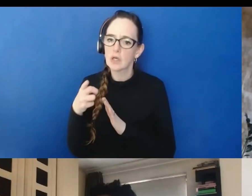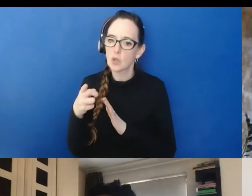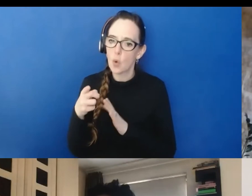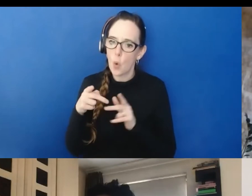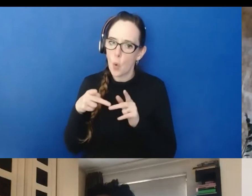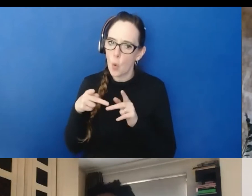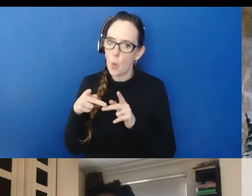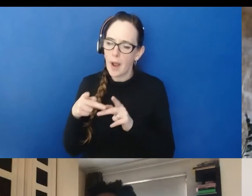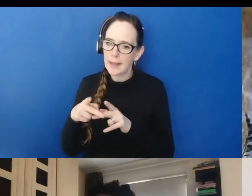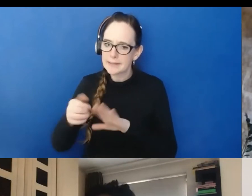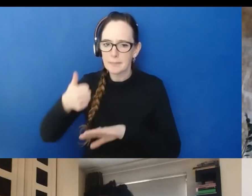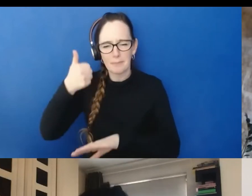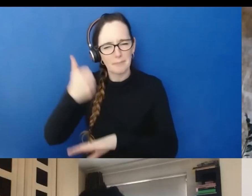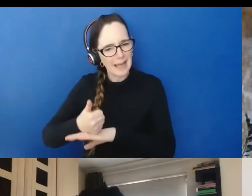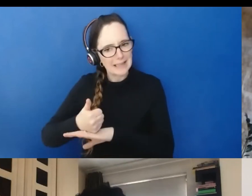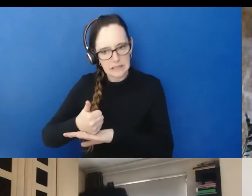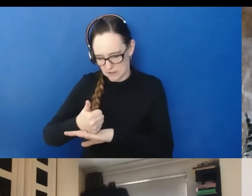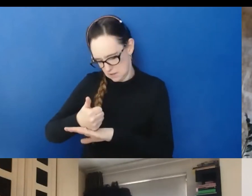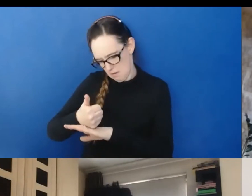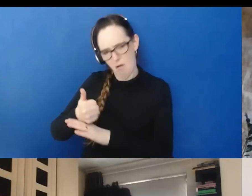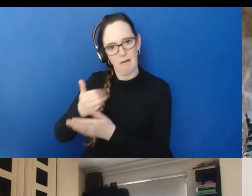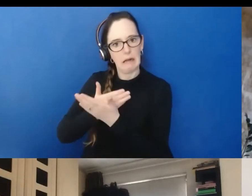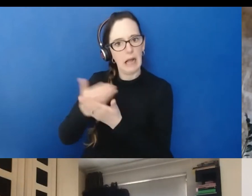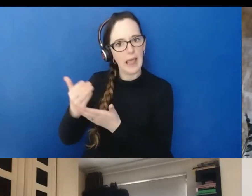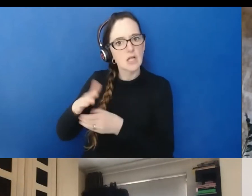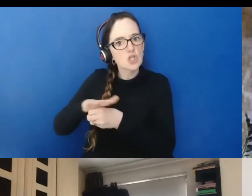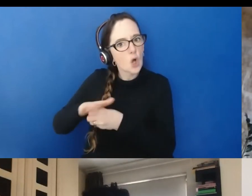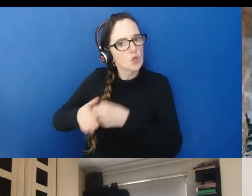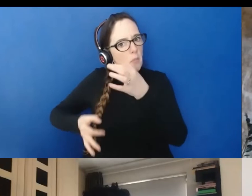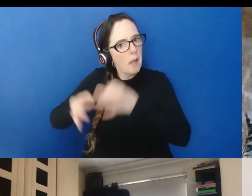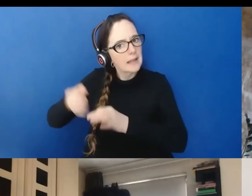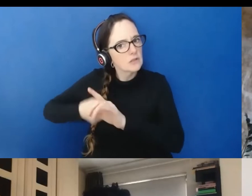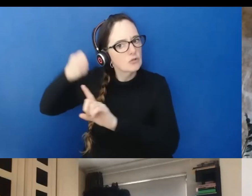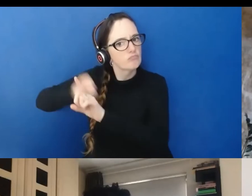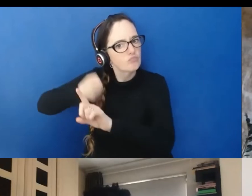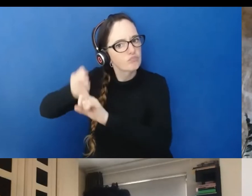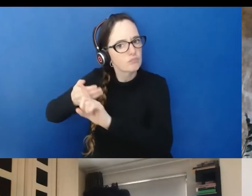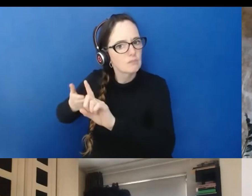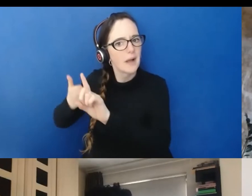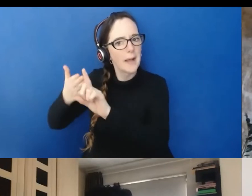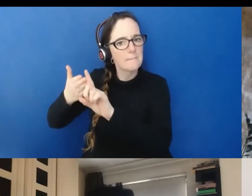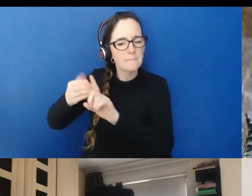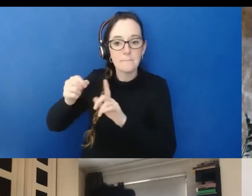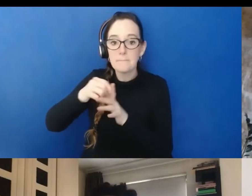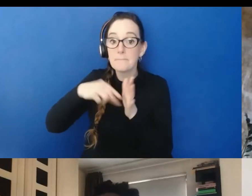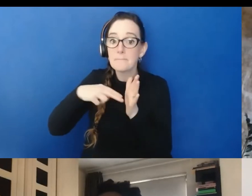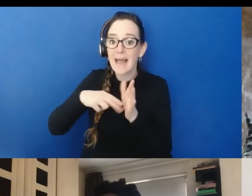by clear social and political agendas and Penny you spoke really clearly about kind of Black Swan emerging